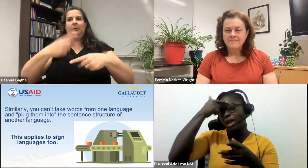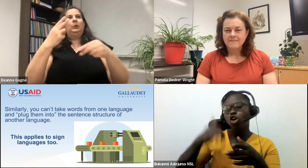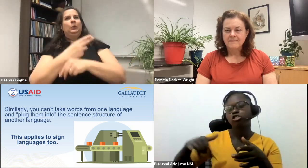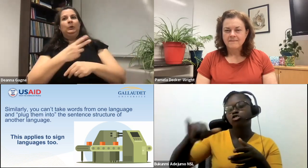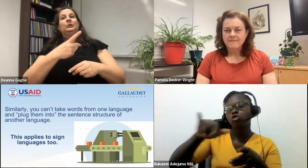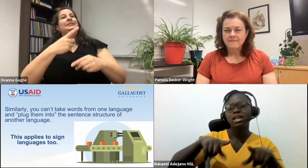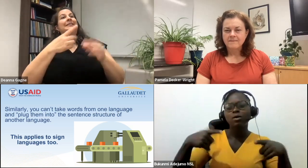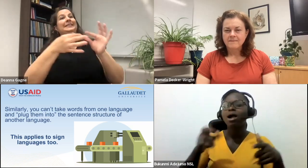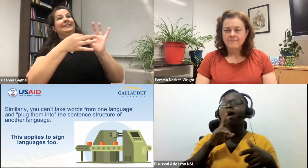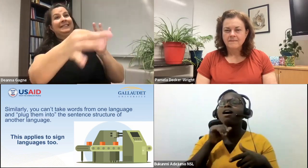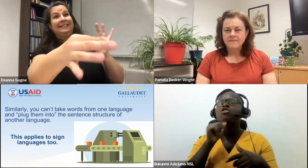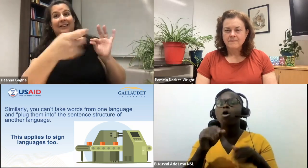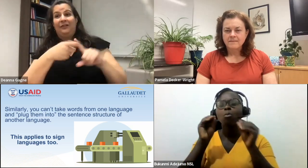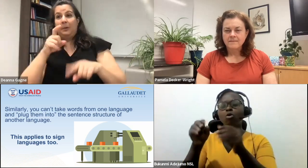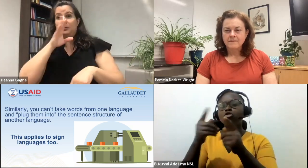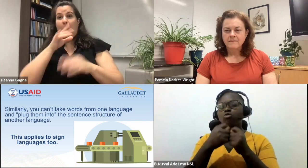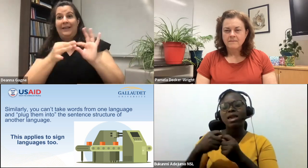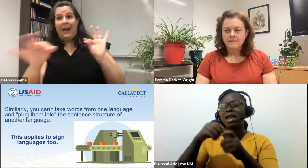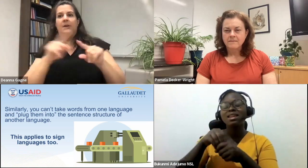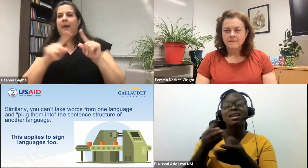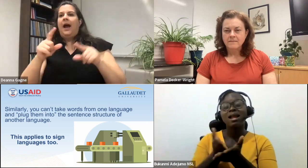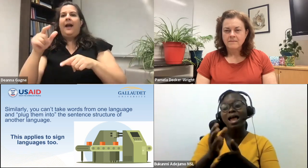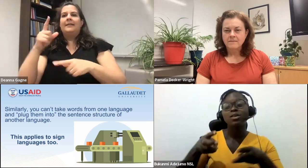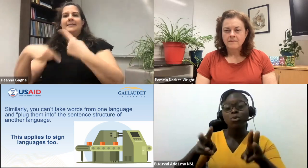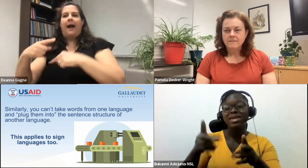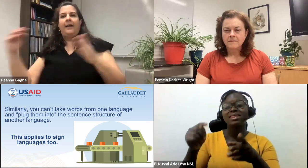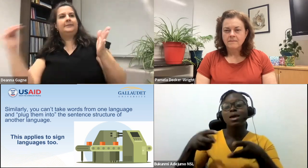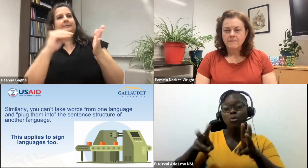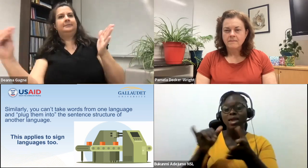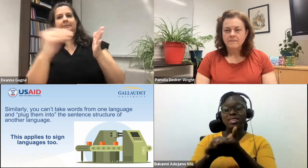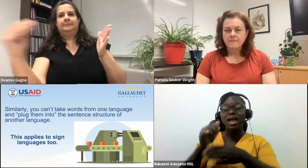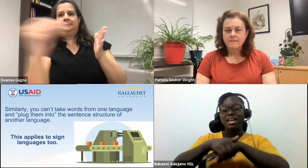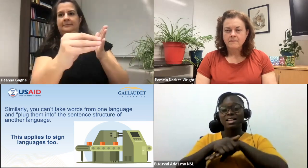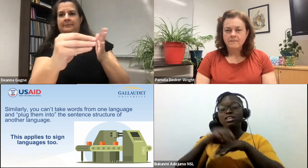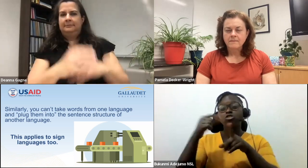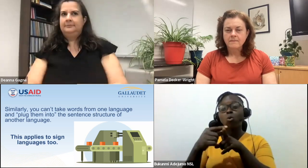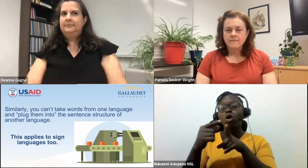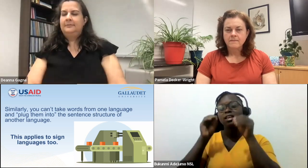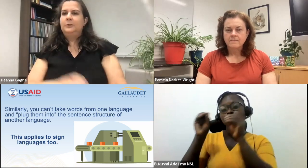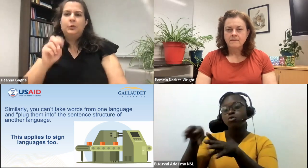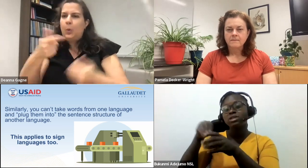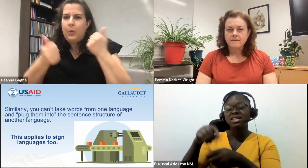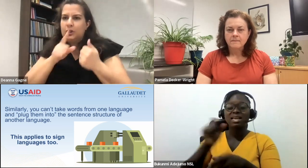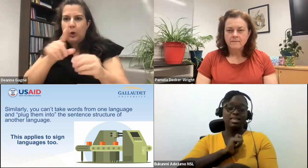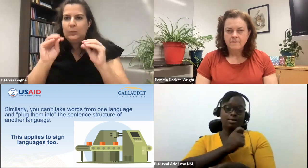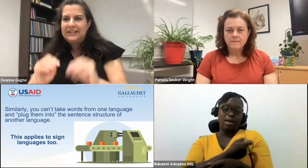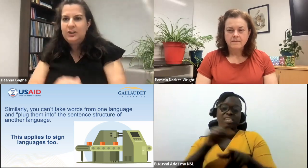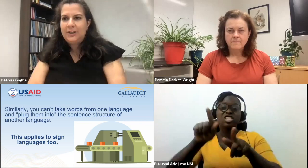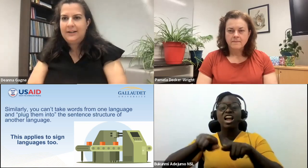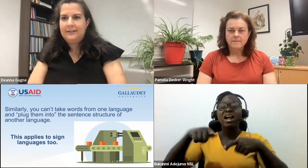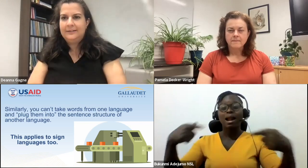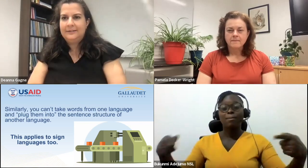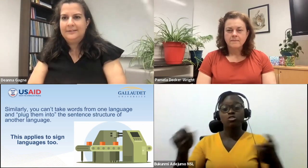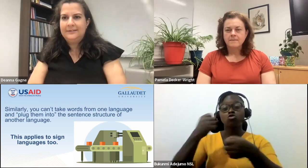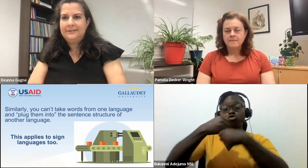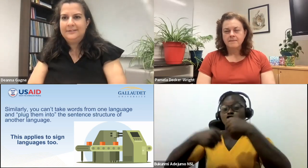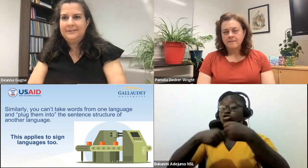And the same thing is true if we are signing in a sentence and only replicating how it's done in a spoken language. Then we're trying to fit on